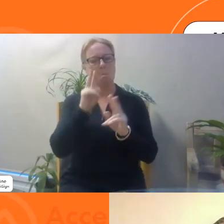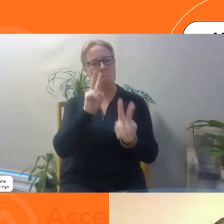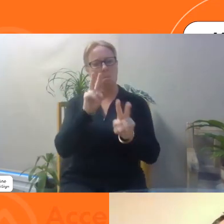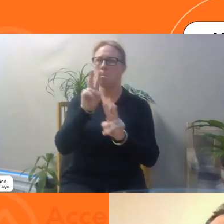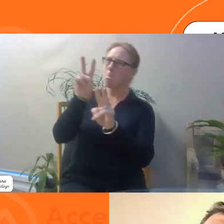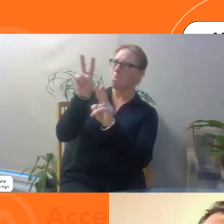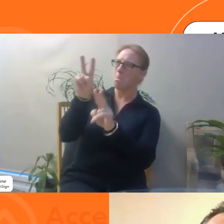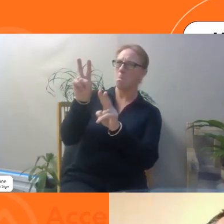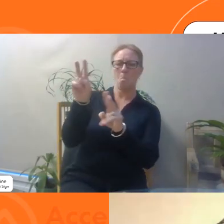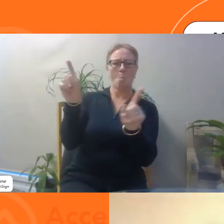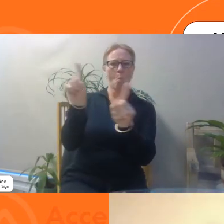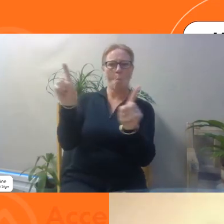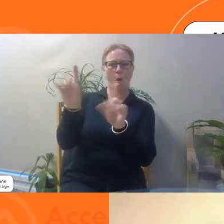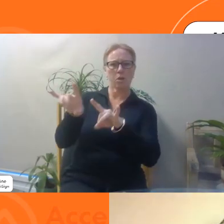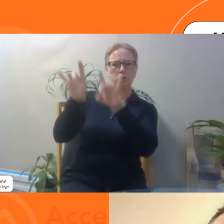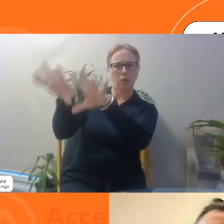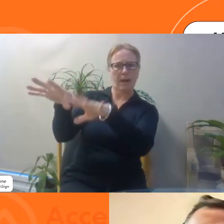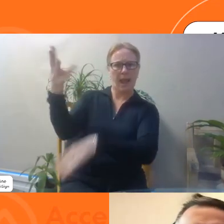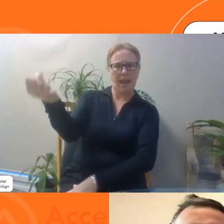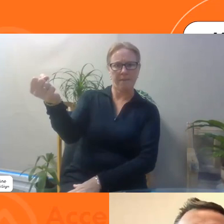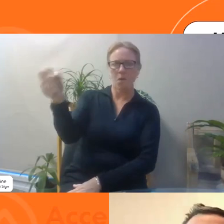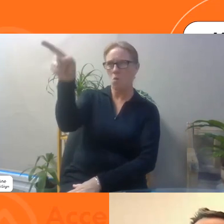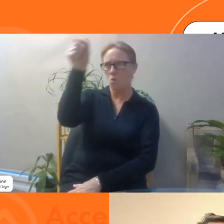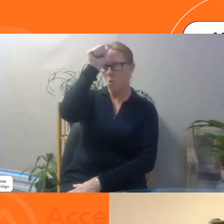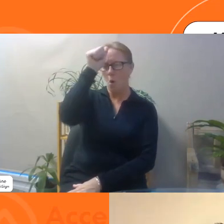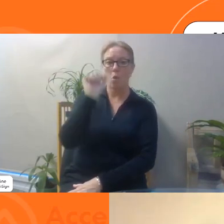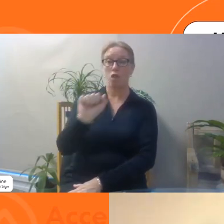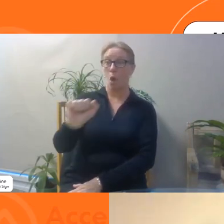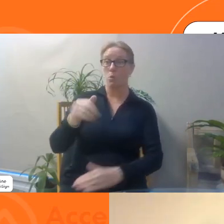because I know that those standards have been in place since about